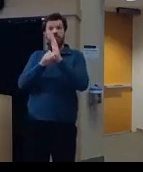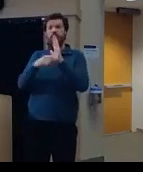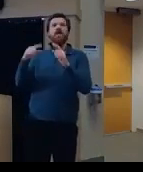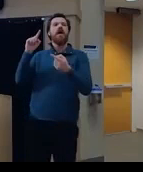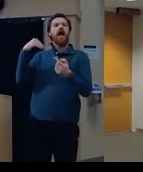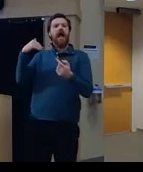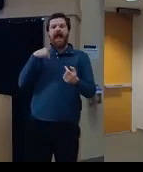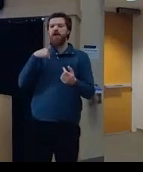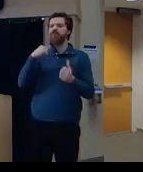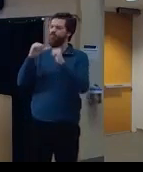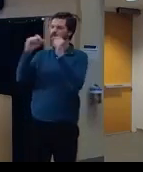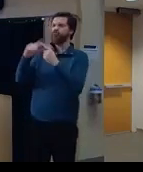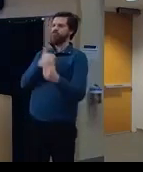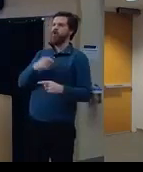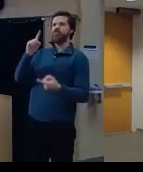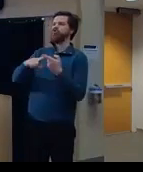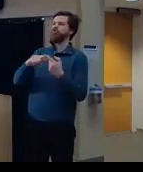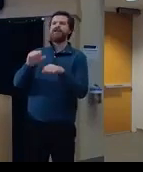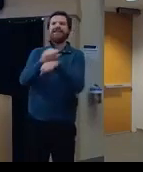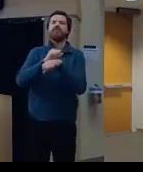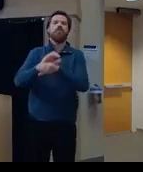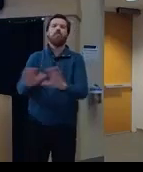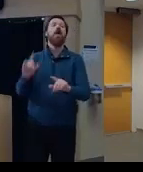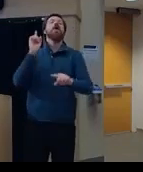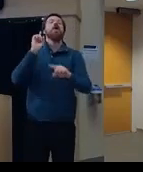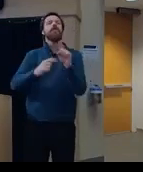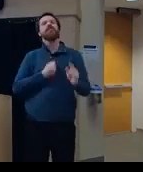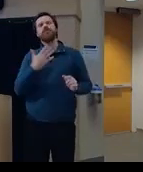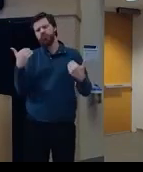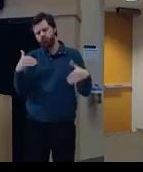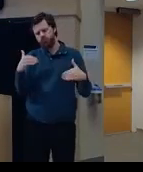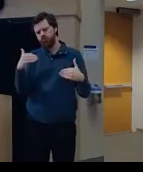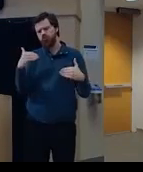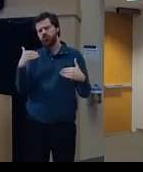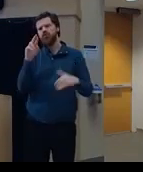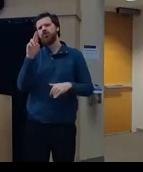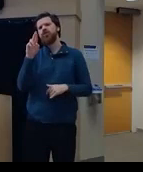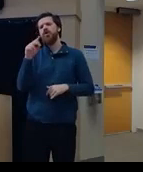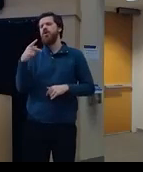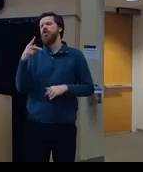apologize for slavery but they agreed to express profound regret that's their words that's what